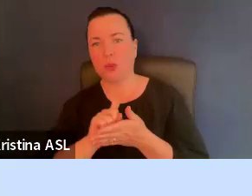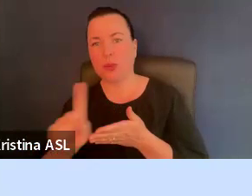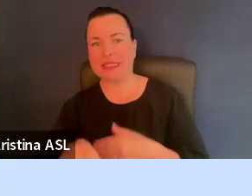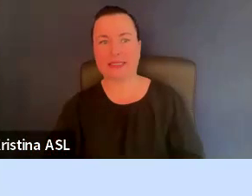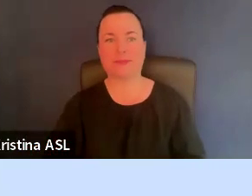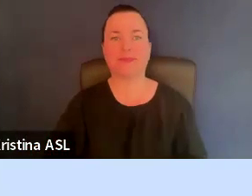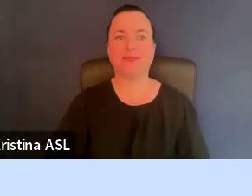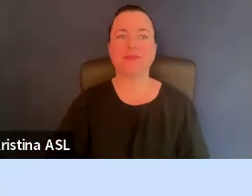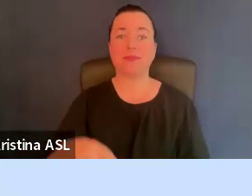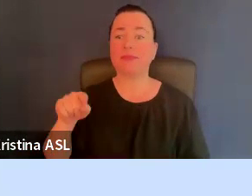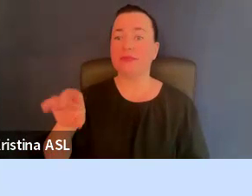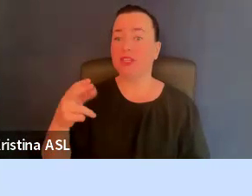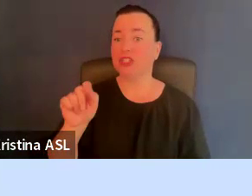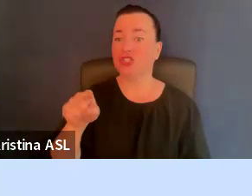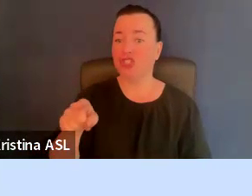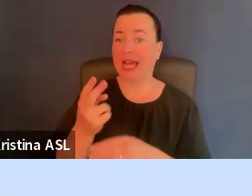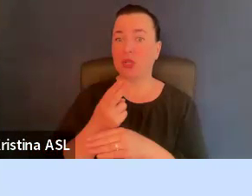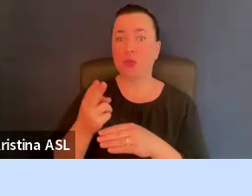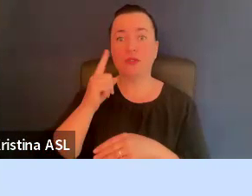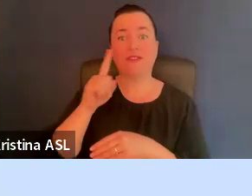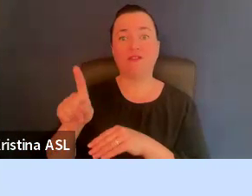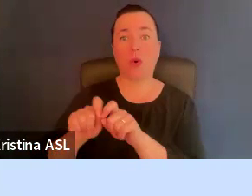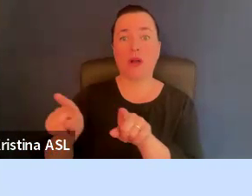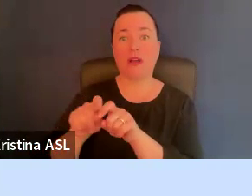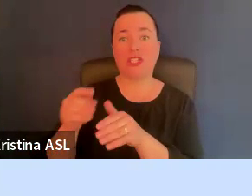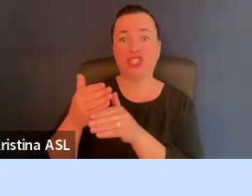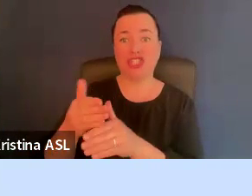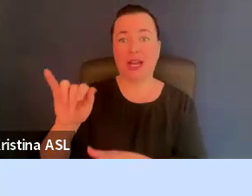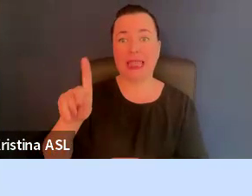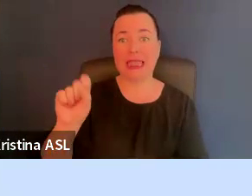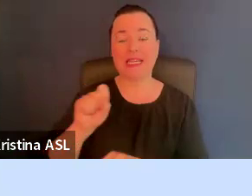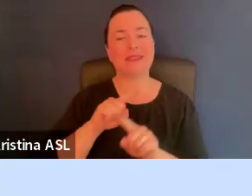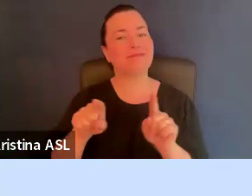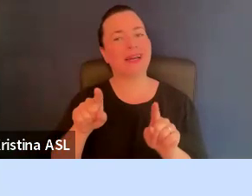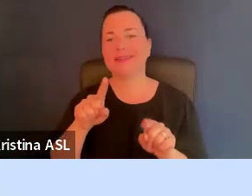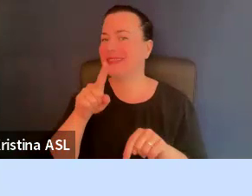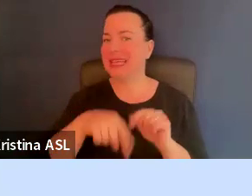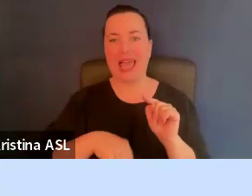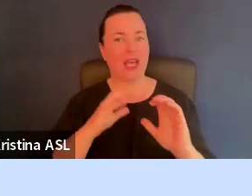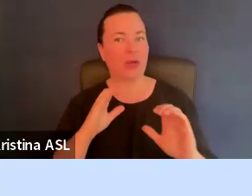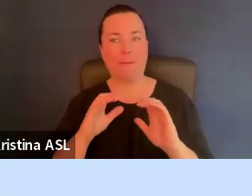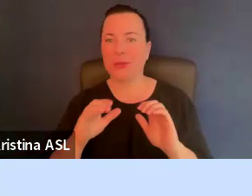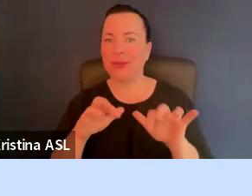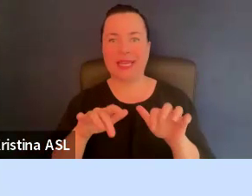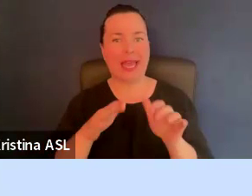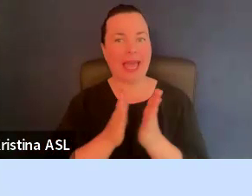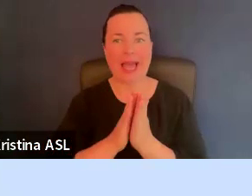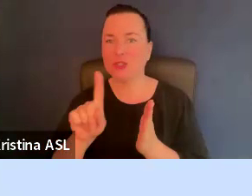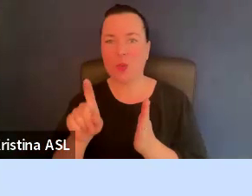to share links with you, it will not be available to you to communicate in. Instead, please use the Q&A button